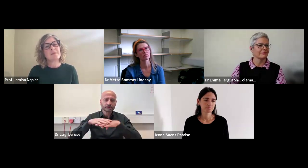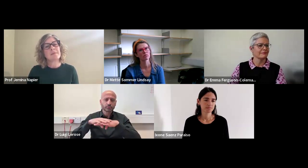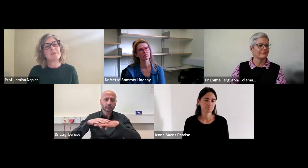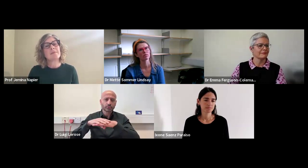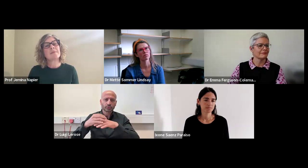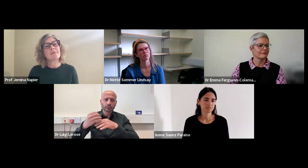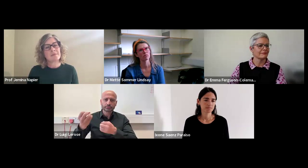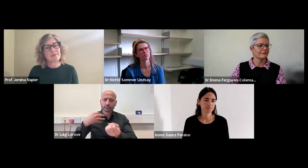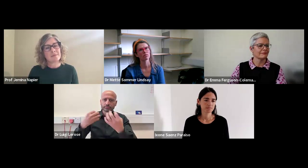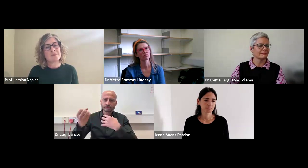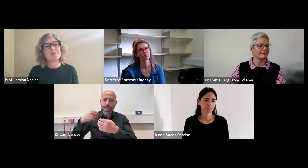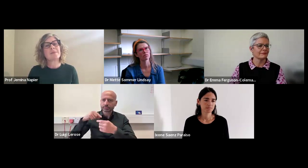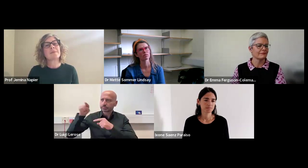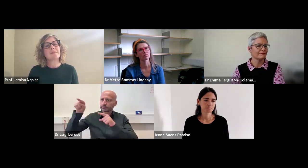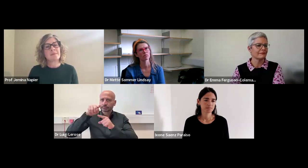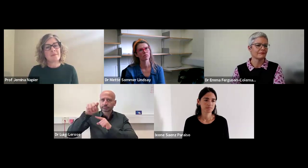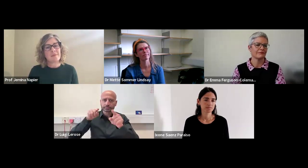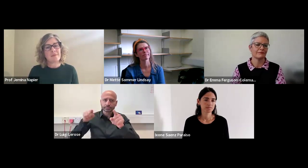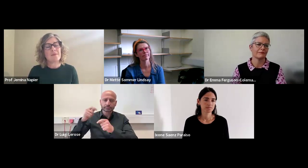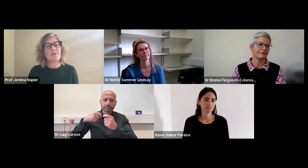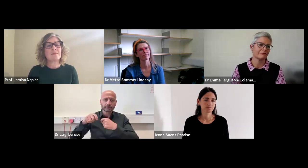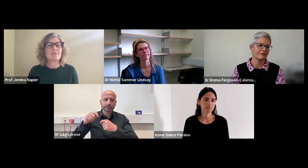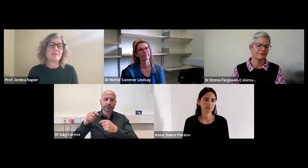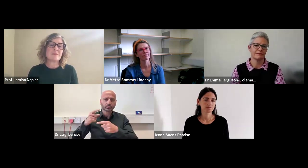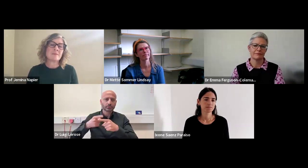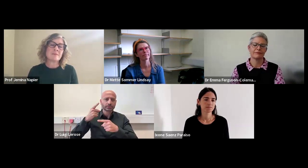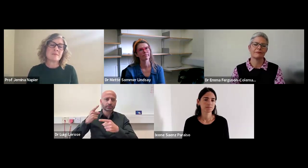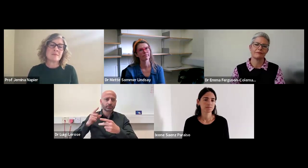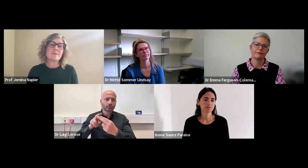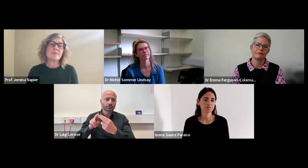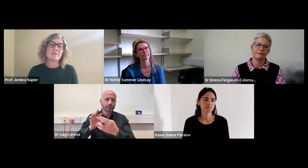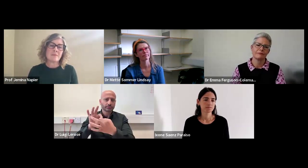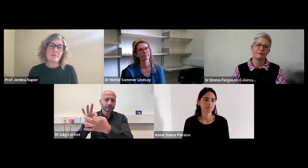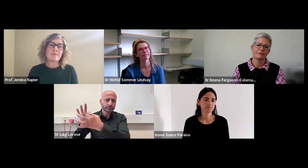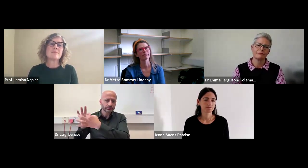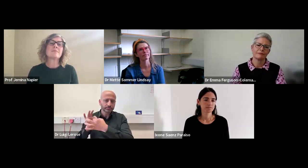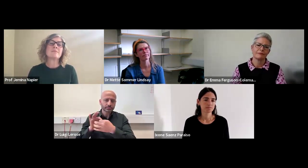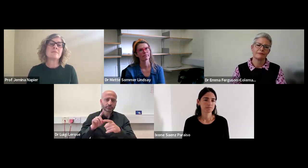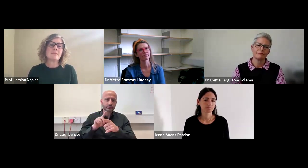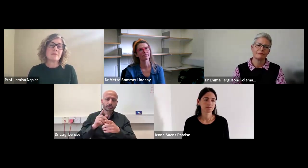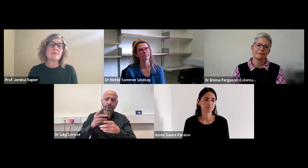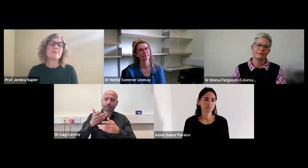issues that you experience and helping you with networking and obviously that's a quicker easier